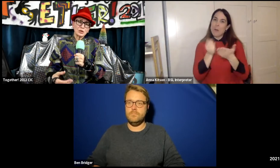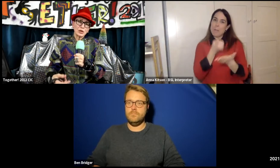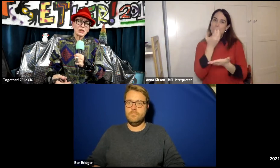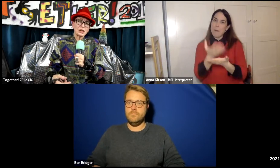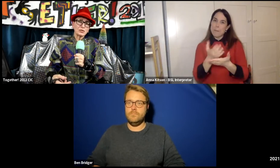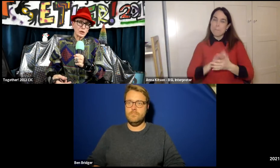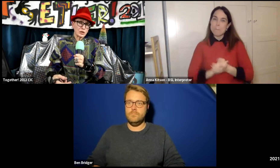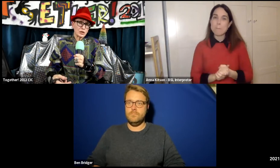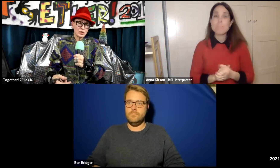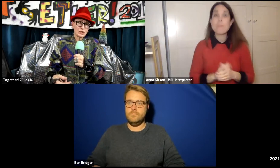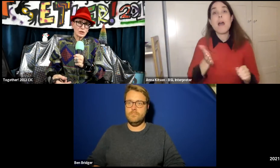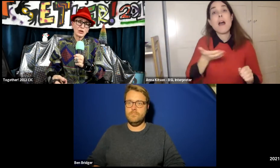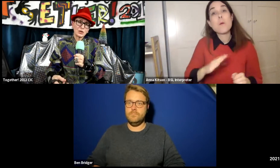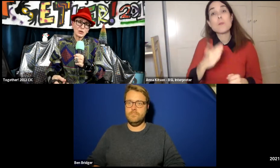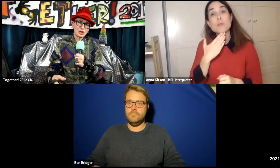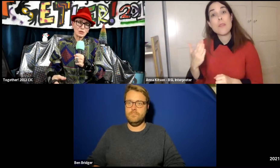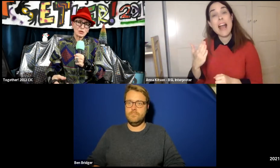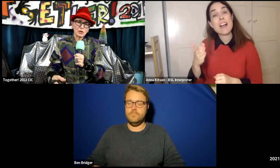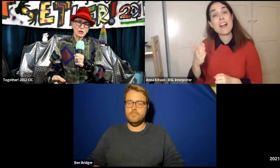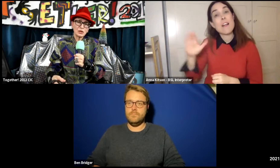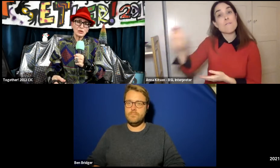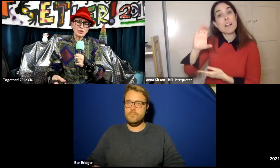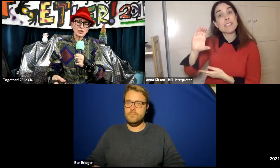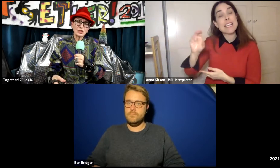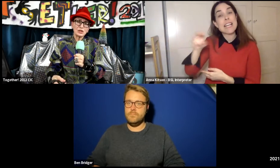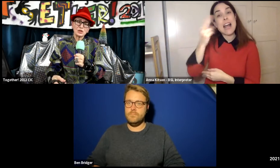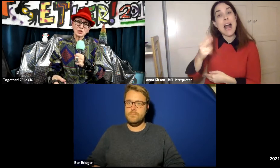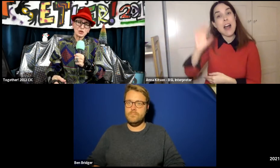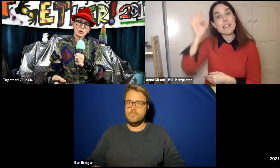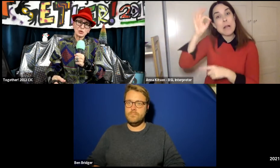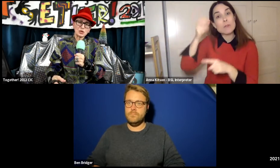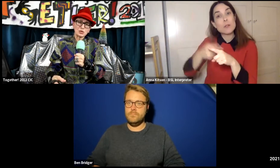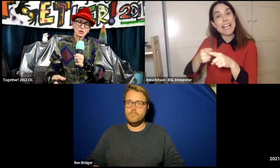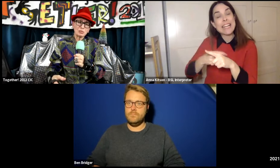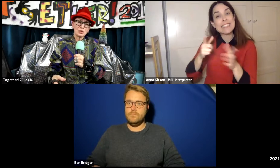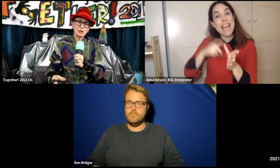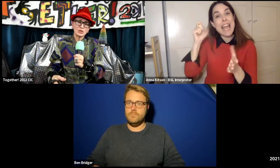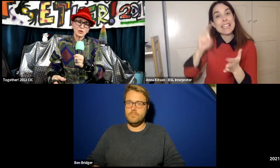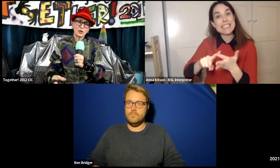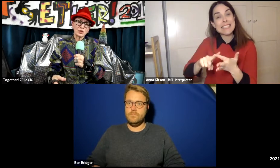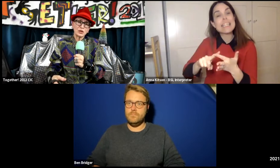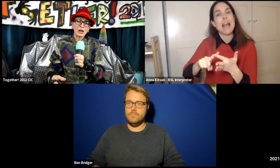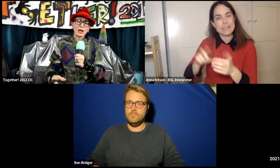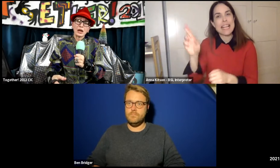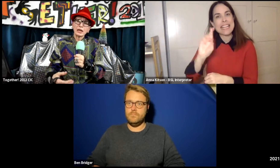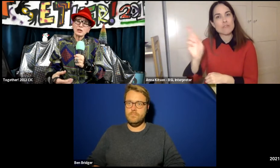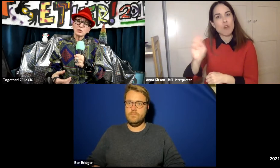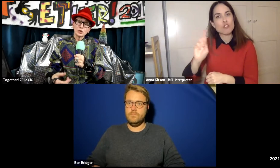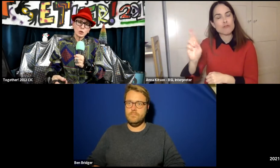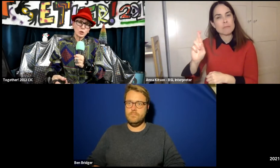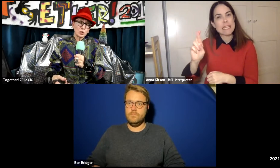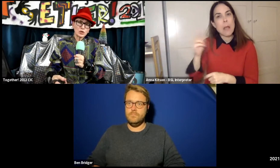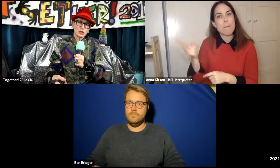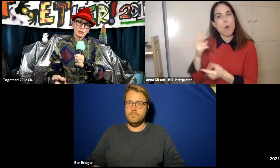thank our funders, Arts Council England and National Lottery Community Fund and of course, Arts Council England, I would